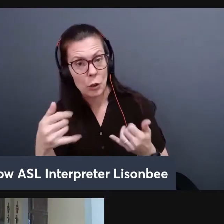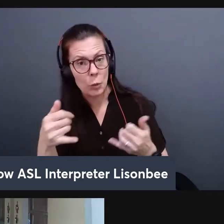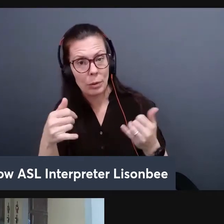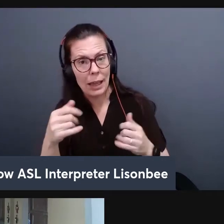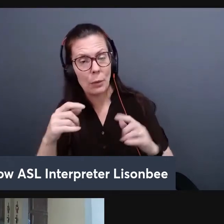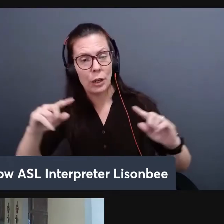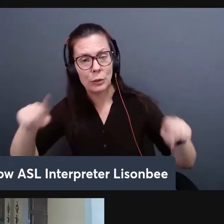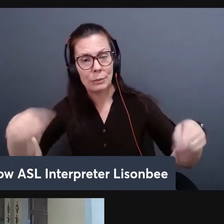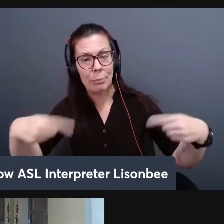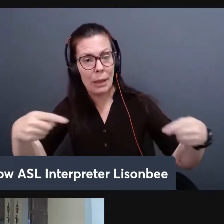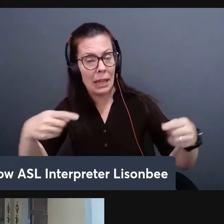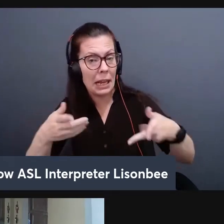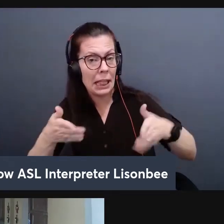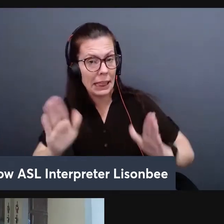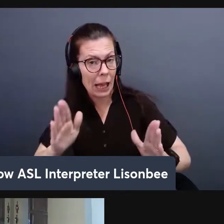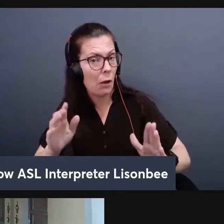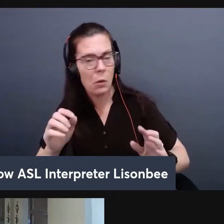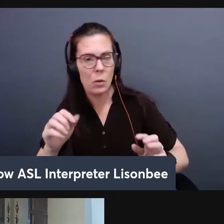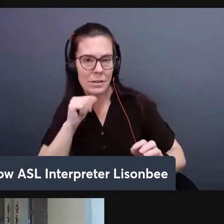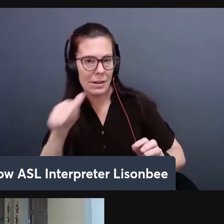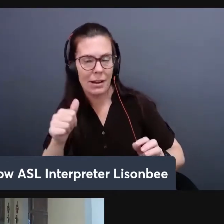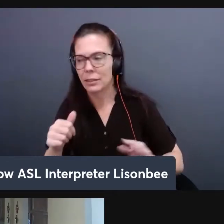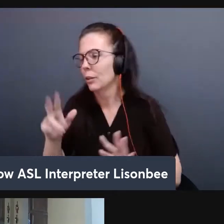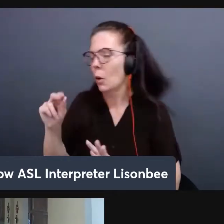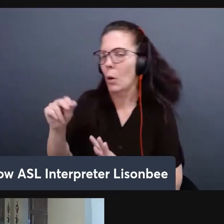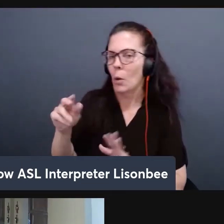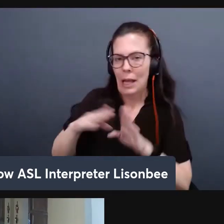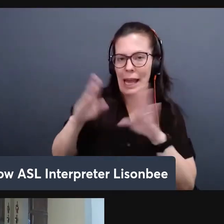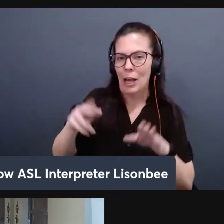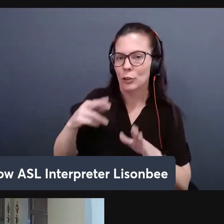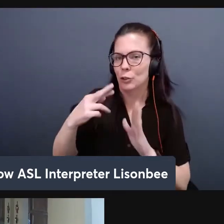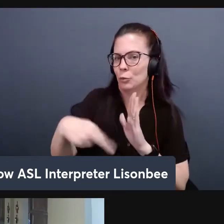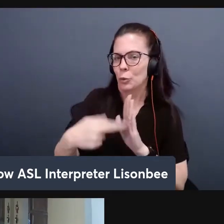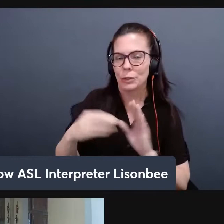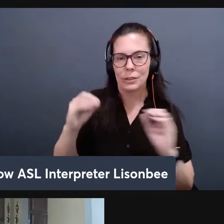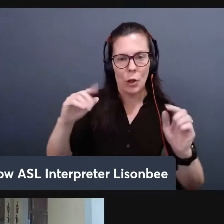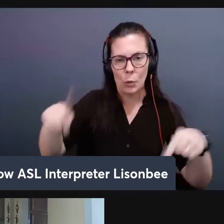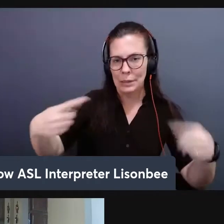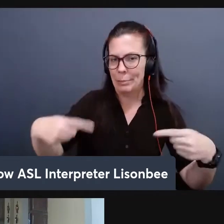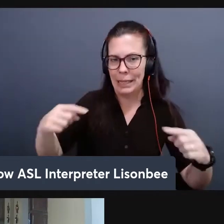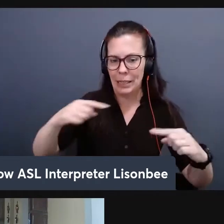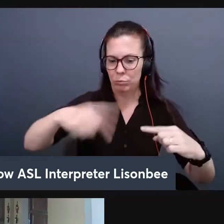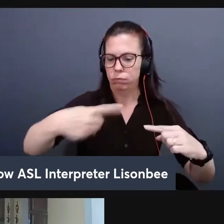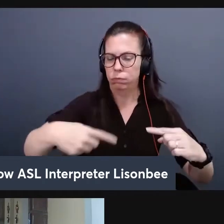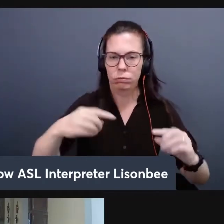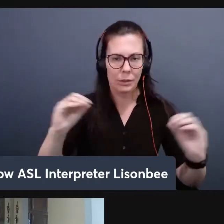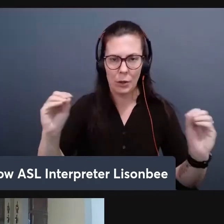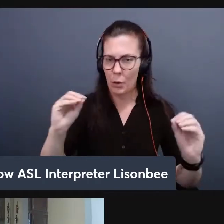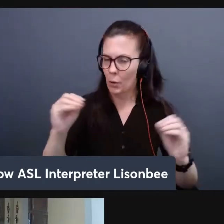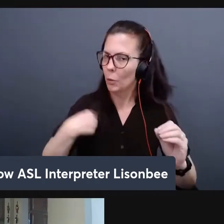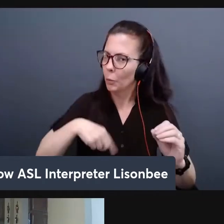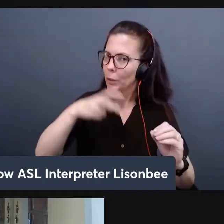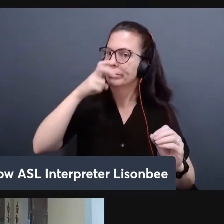or you're not allowed to spin it? No, house rules are no spinning. We we're very, yeah. Very particular about that.